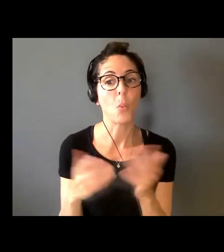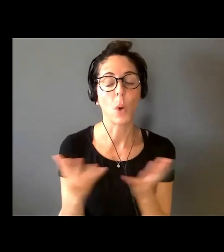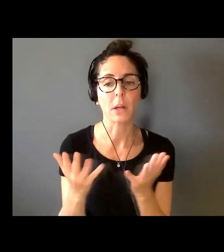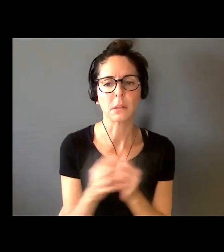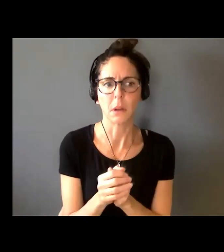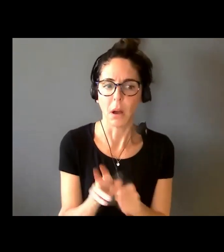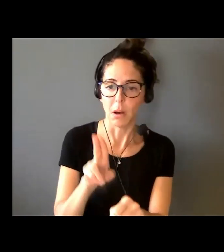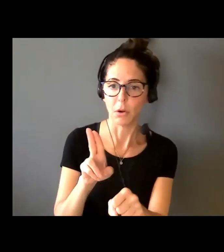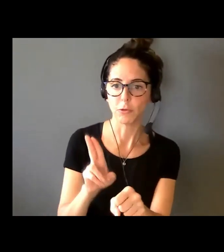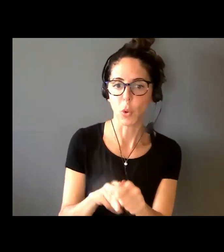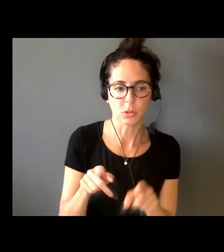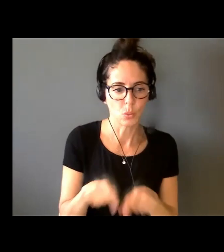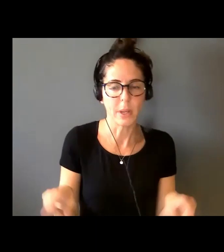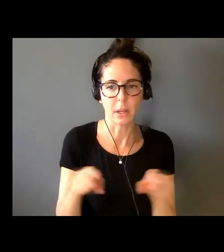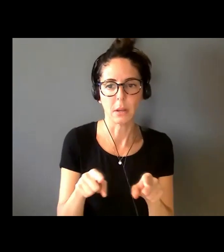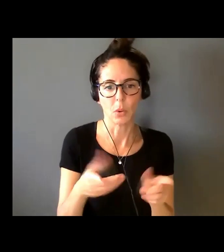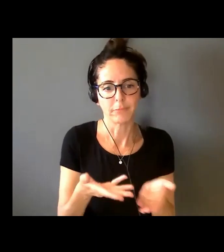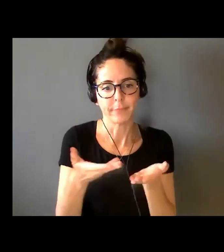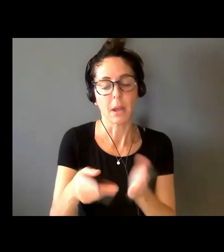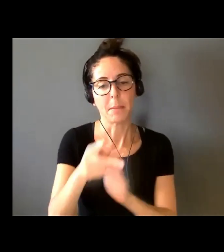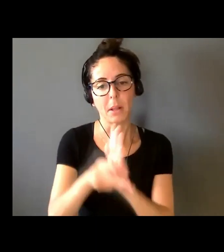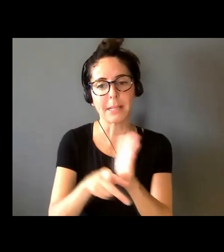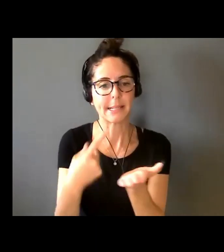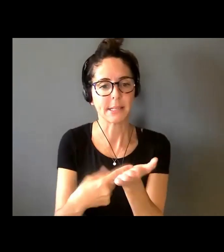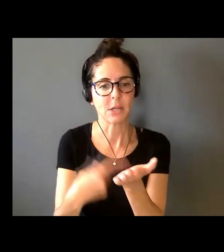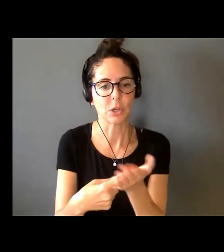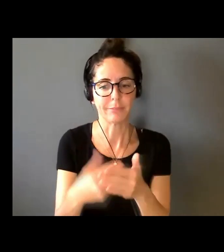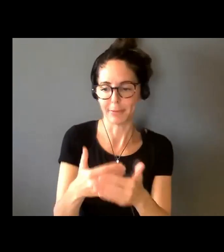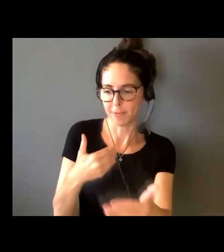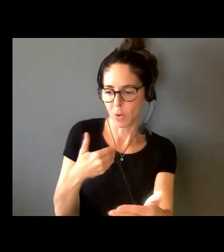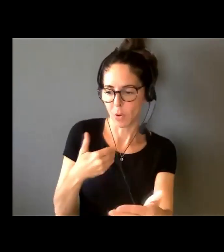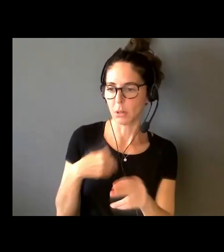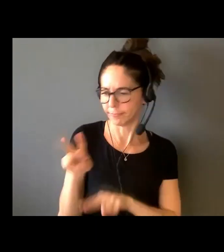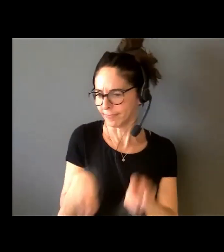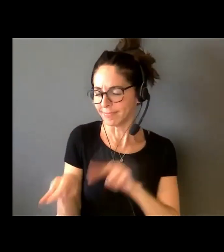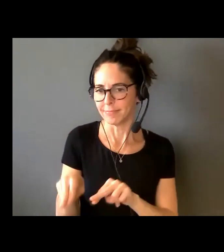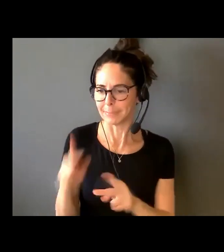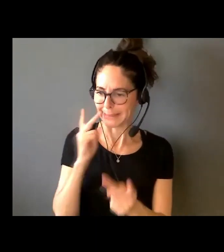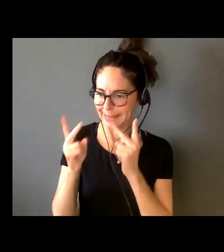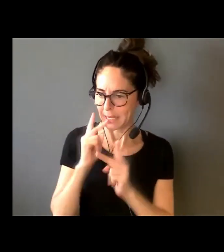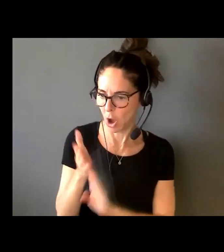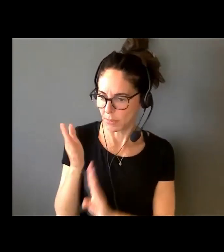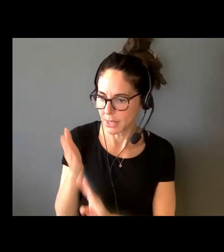to bring into policy discussions what we observe and witness in our operations and our programs,